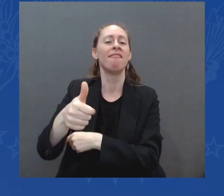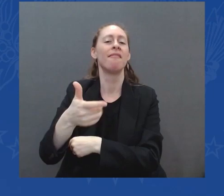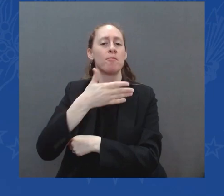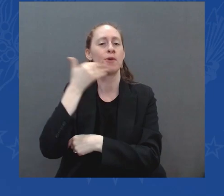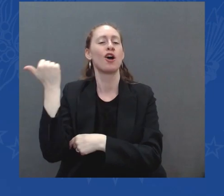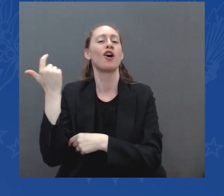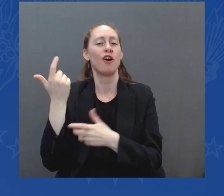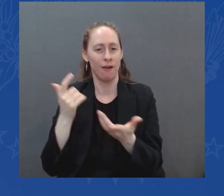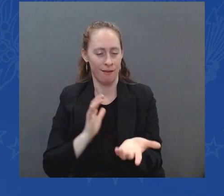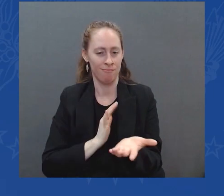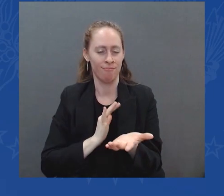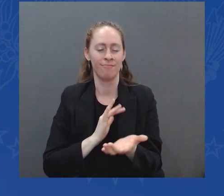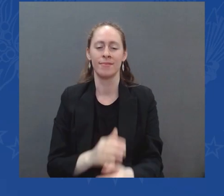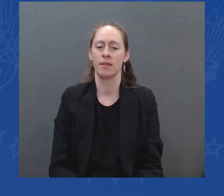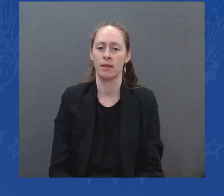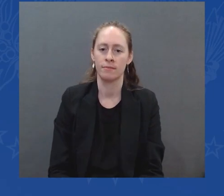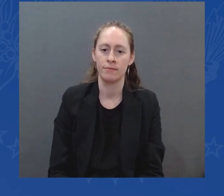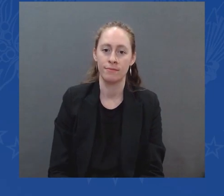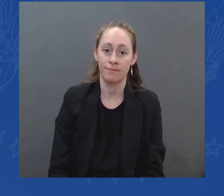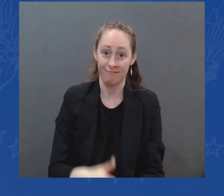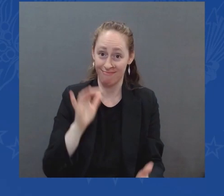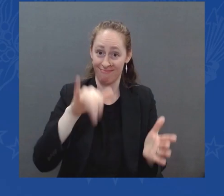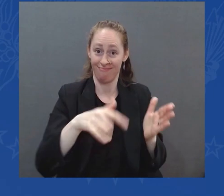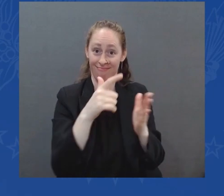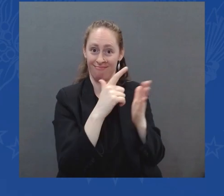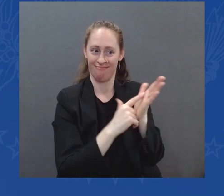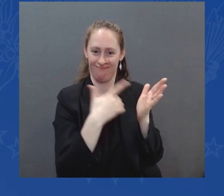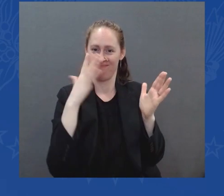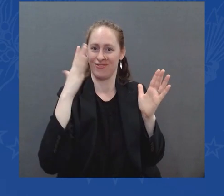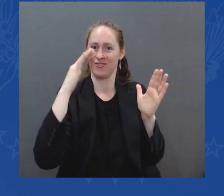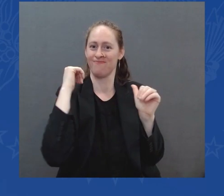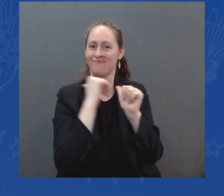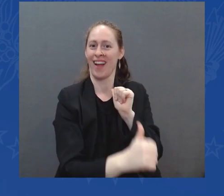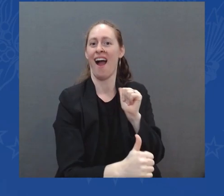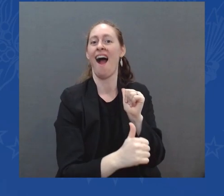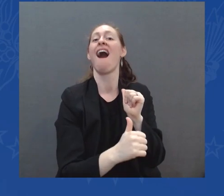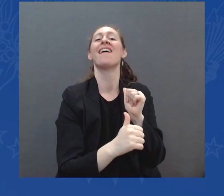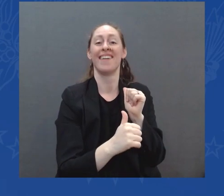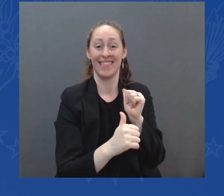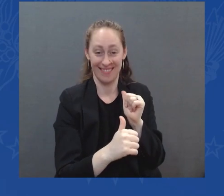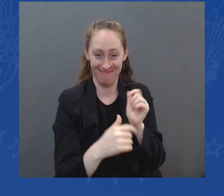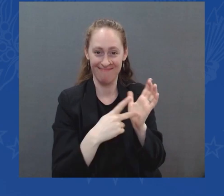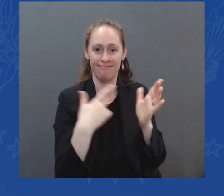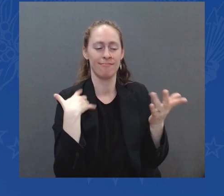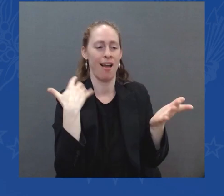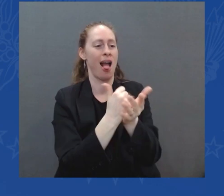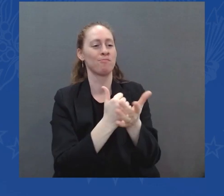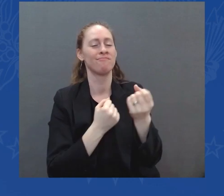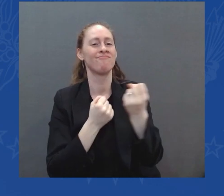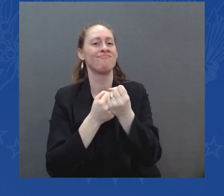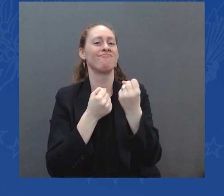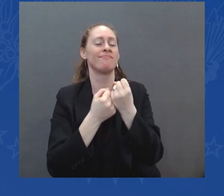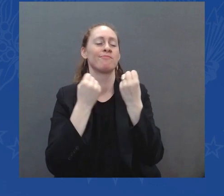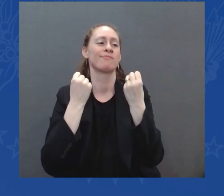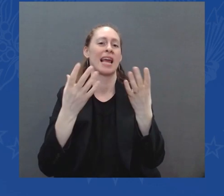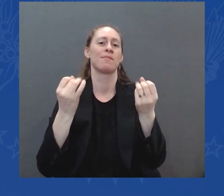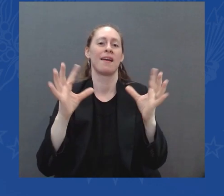But now we have the ability to reach 10 times as many families because of the legislation that we already passed in the legislation. In addition to that, we're also setting new standards to boost fuel economies